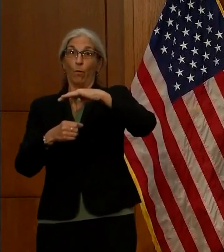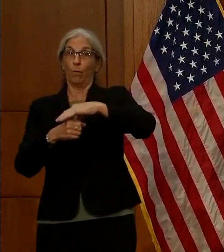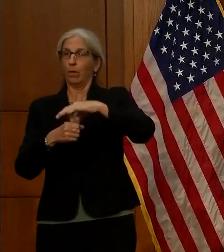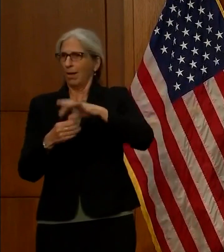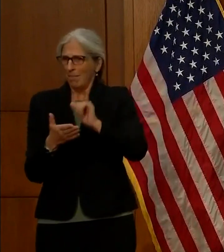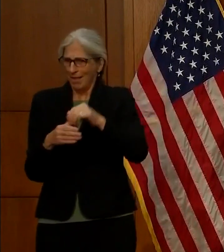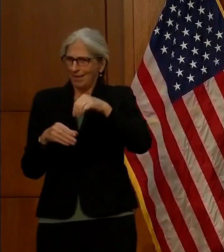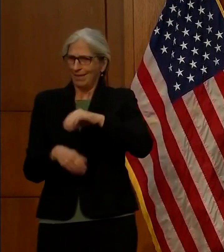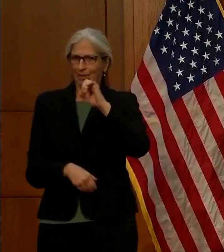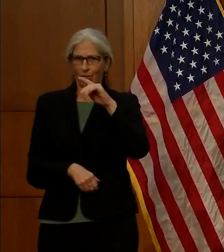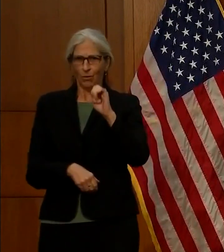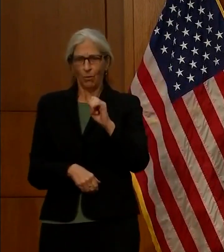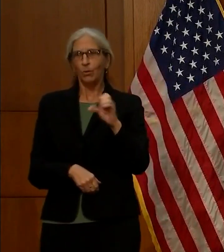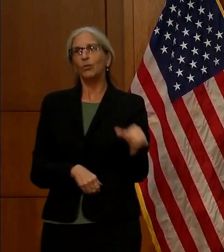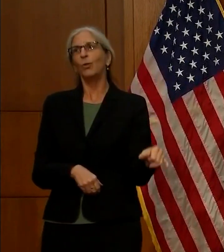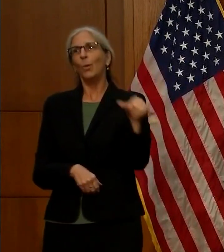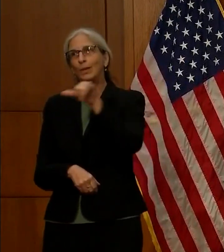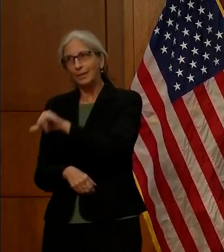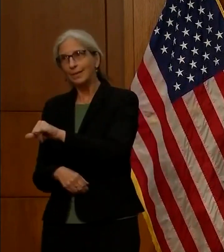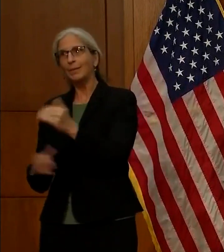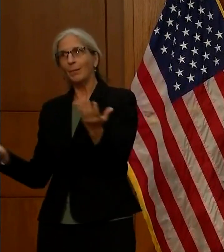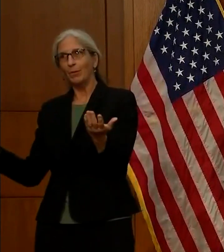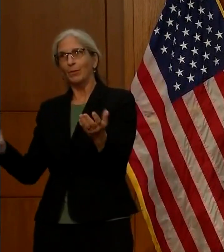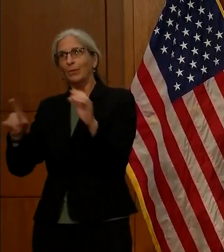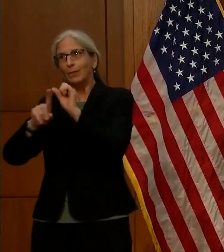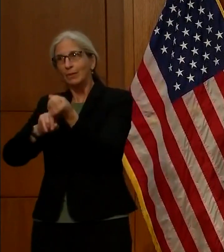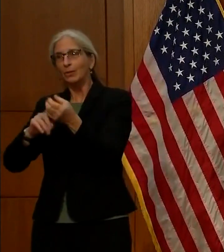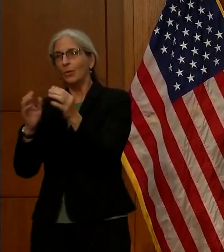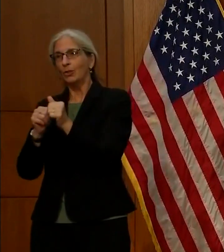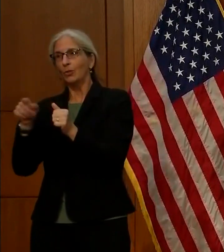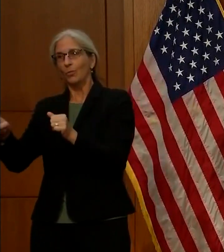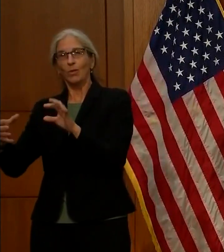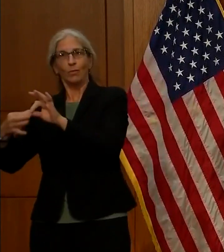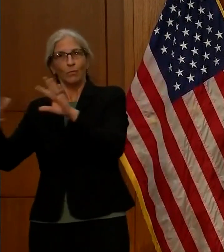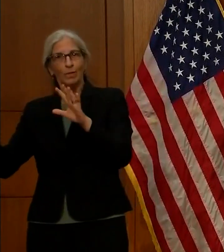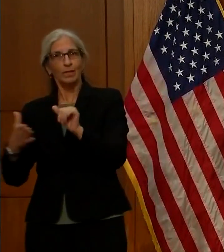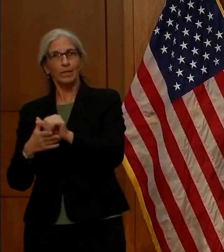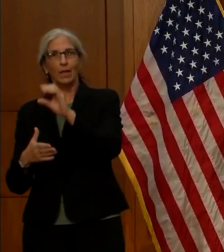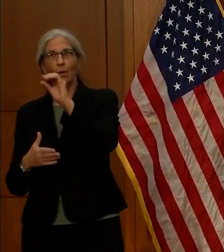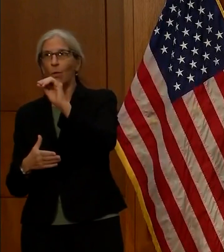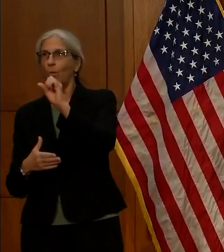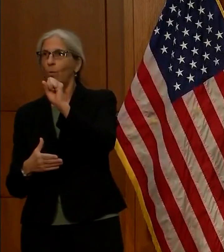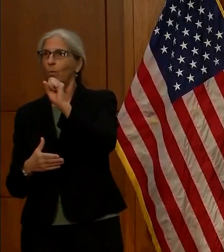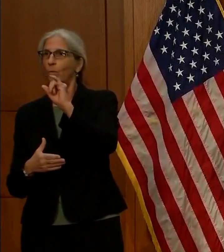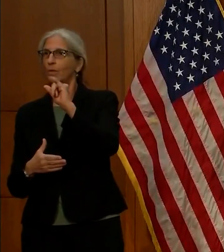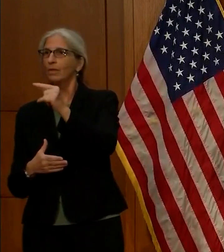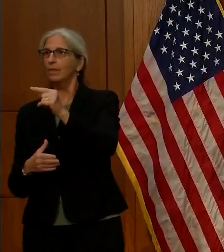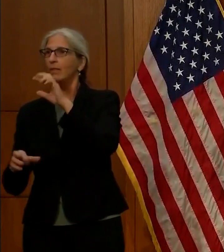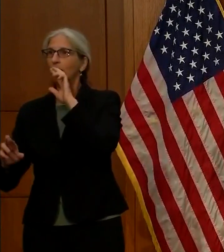REGISTRATION THAT IS IN THE CODE AND AT THE SAME A VERY